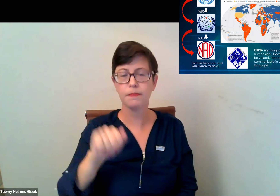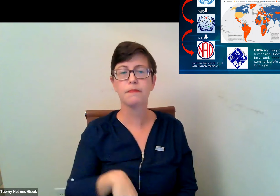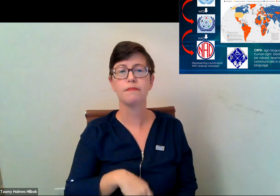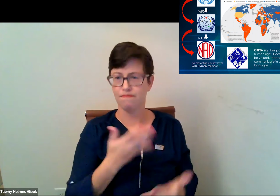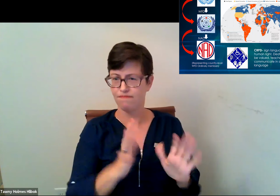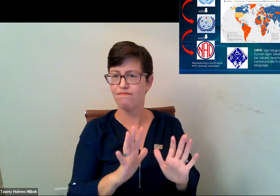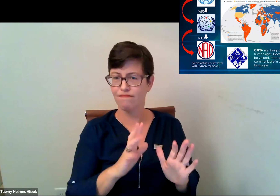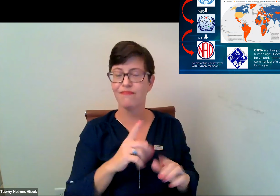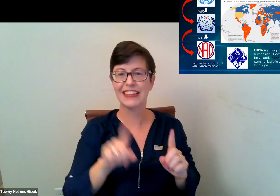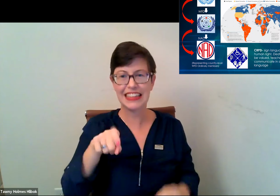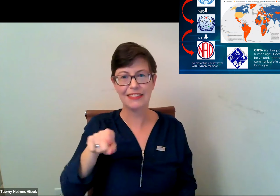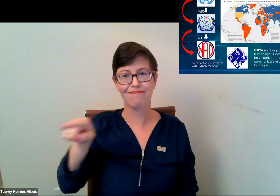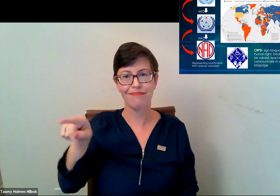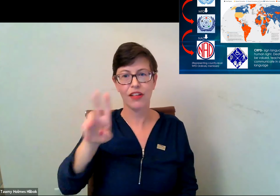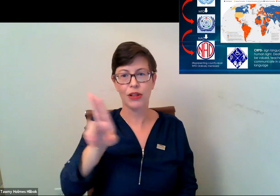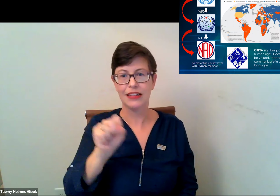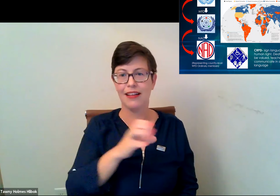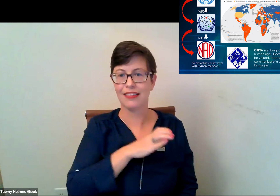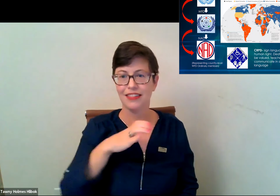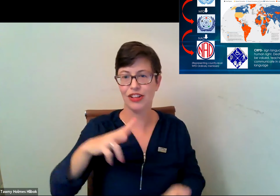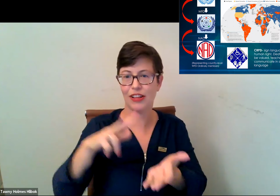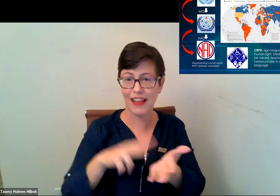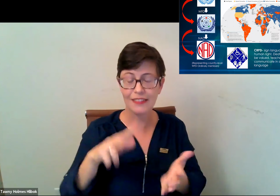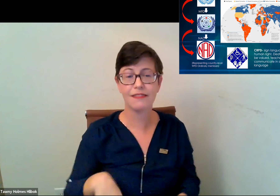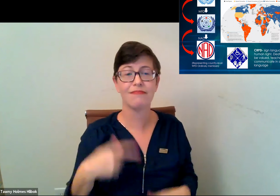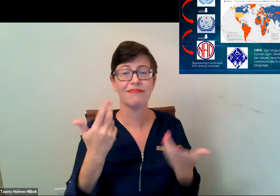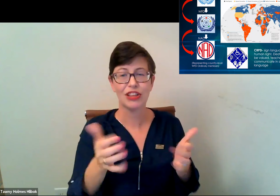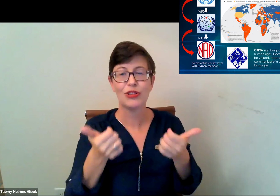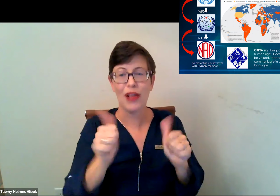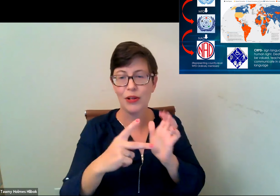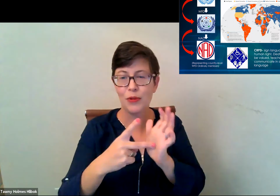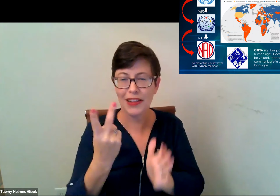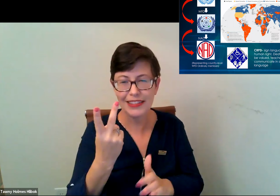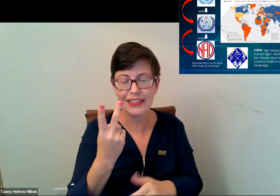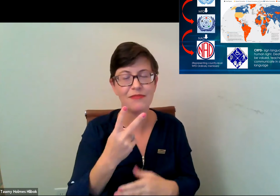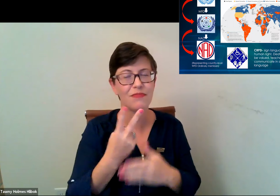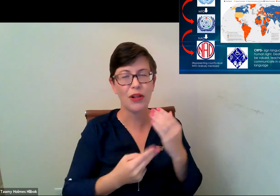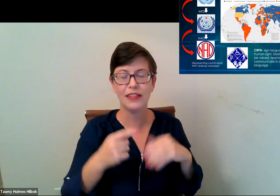It was signed by President Obama. However, it's still US Congress US Congress to ratify it,